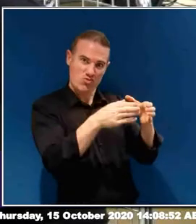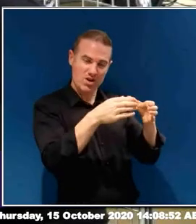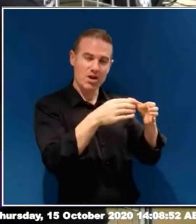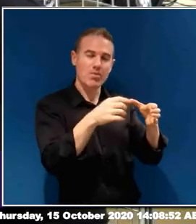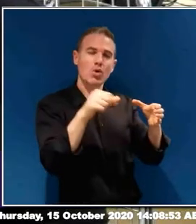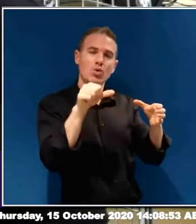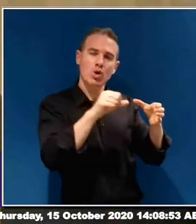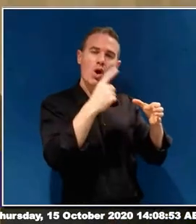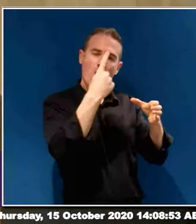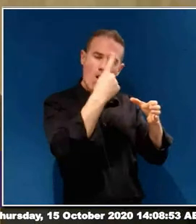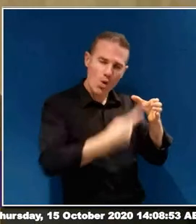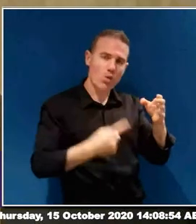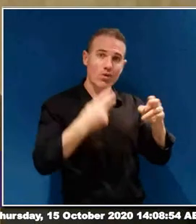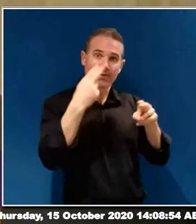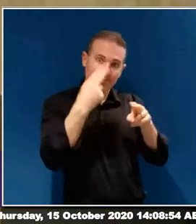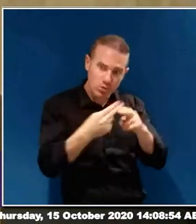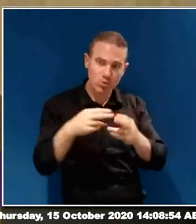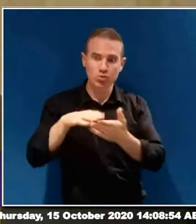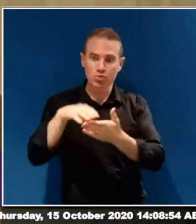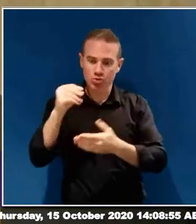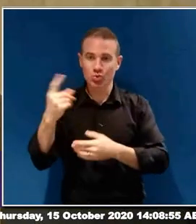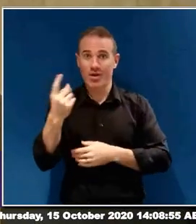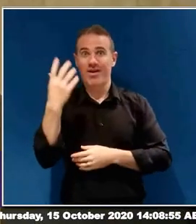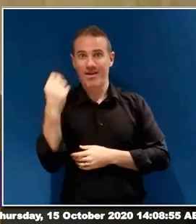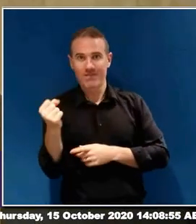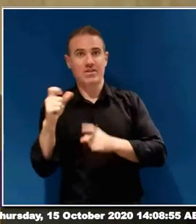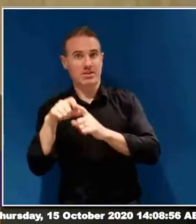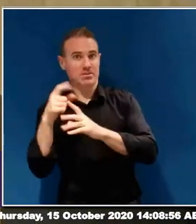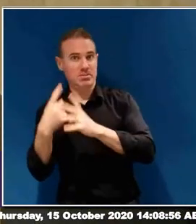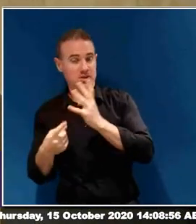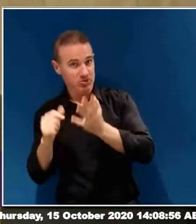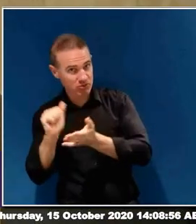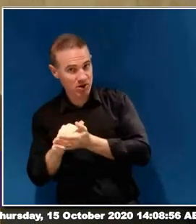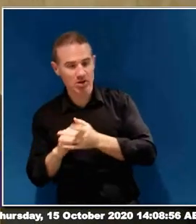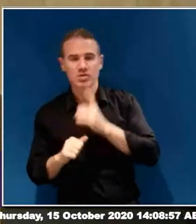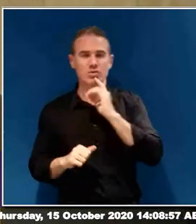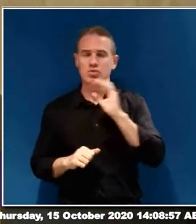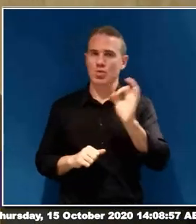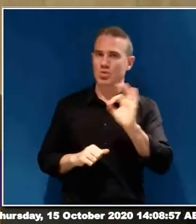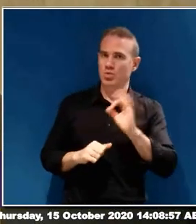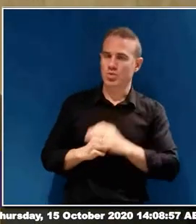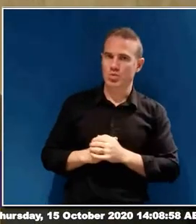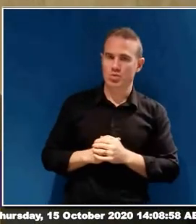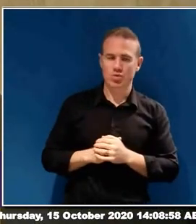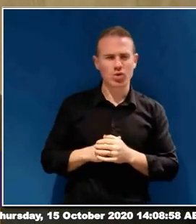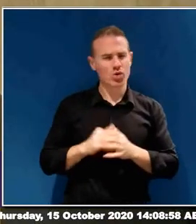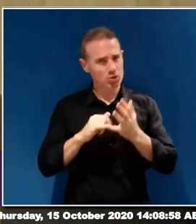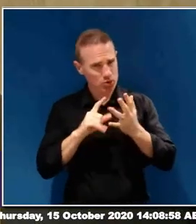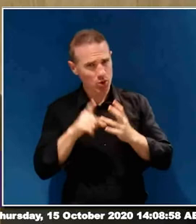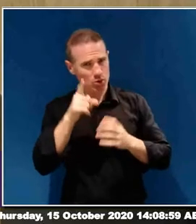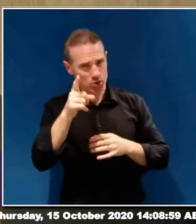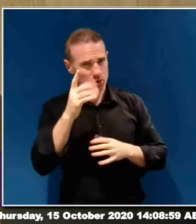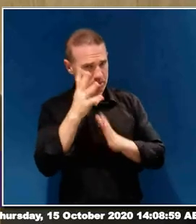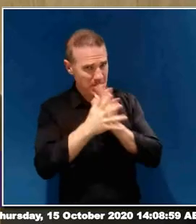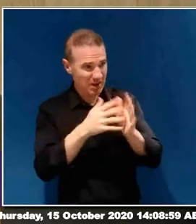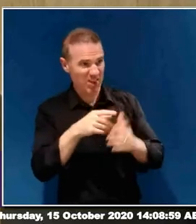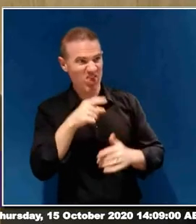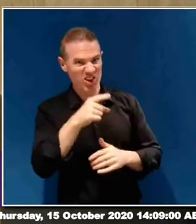No. OK. Did you understand it to come in as whole of school to be spent according to how the principal decided?